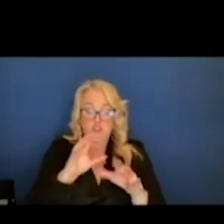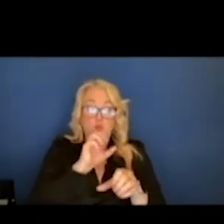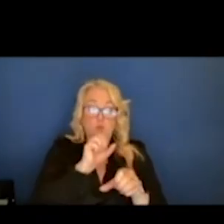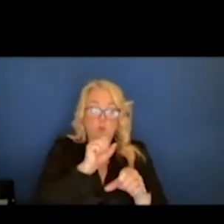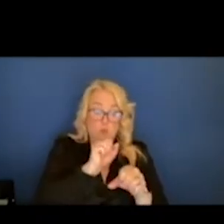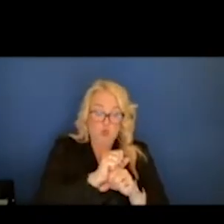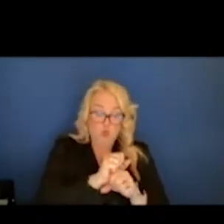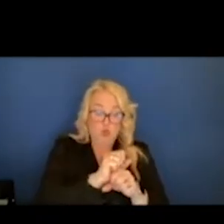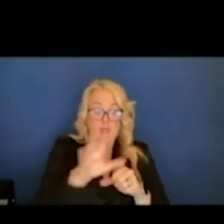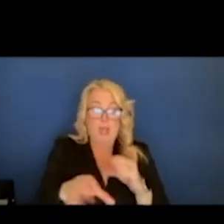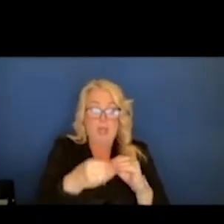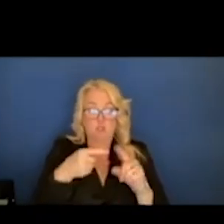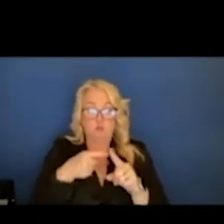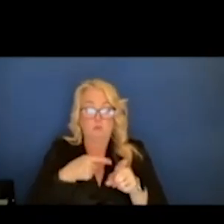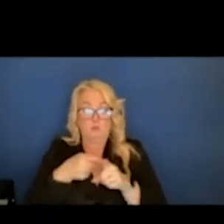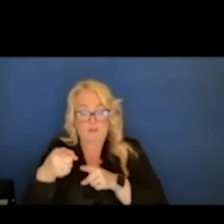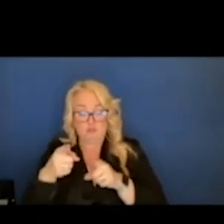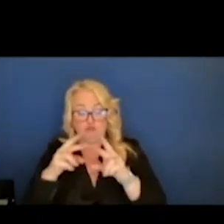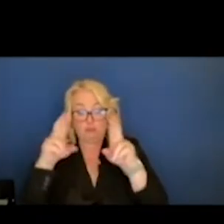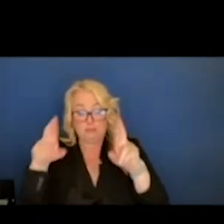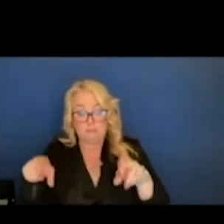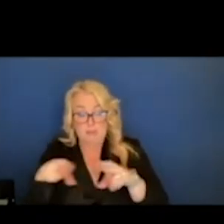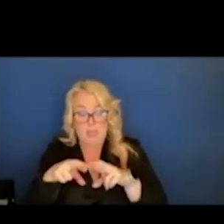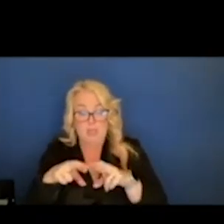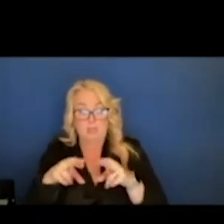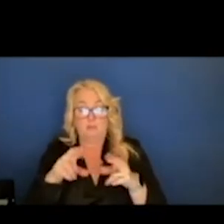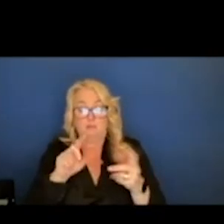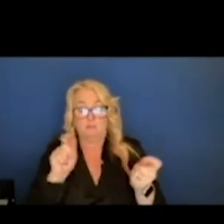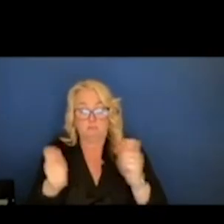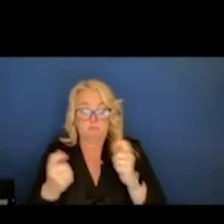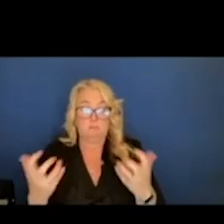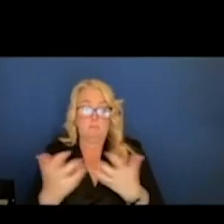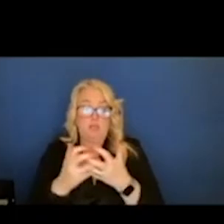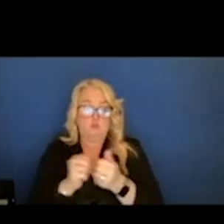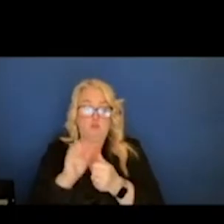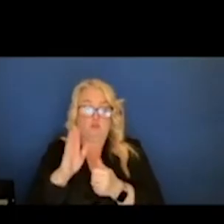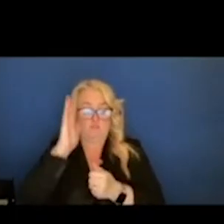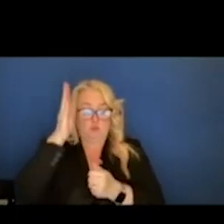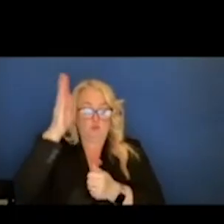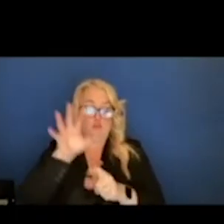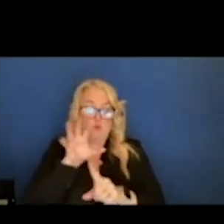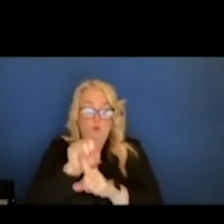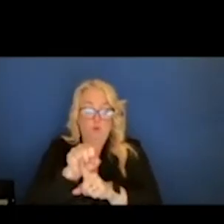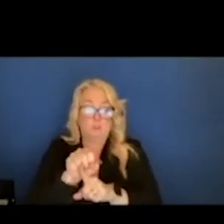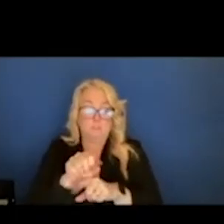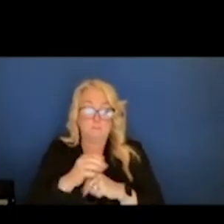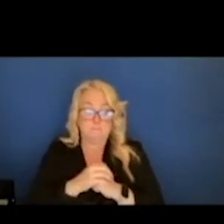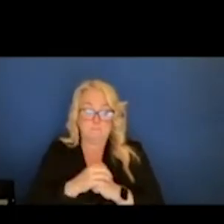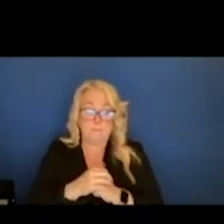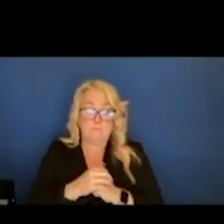the workplace can be added to a professional resume tailored toward her future aspirations.